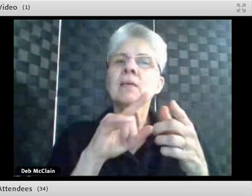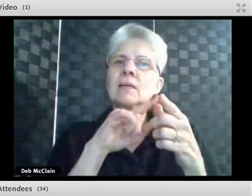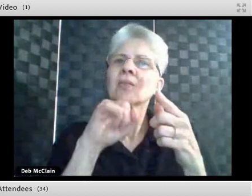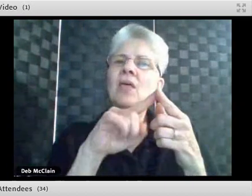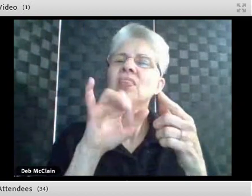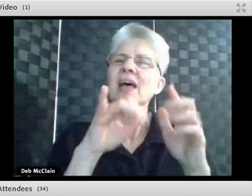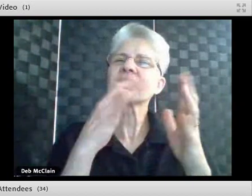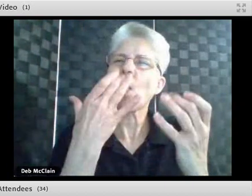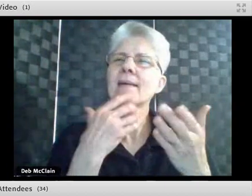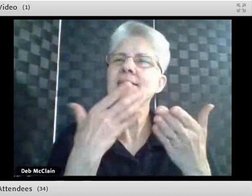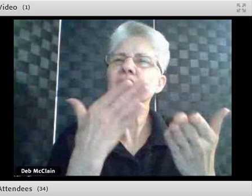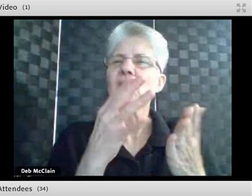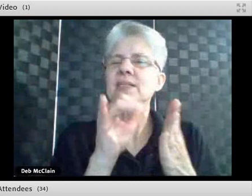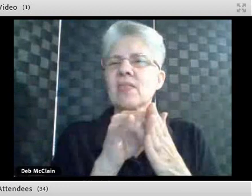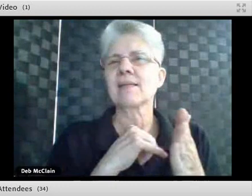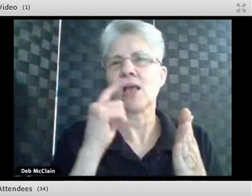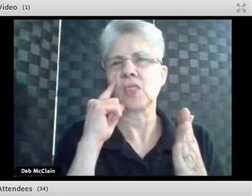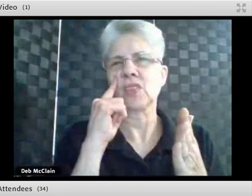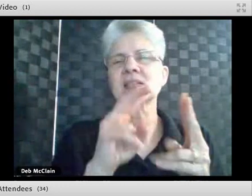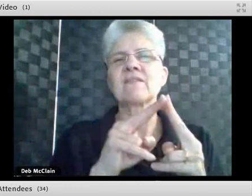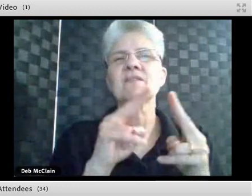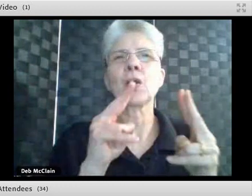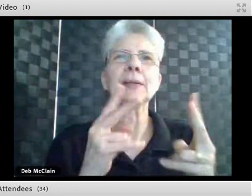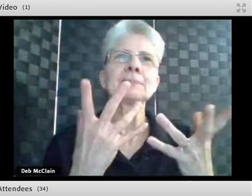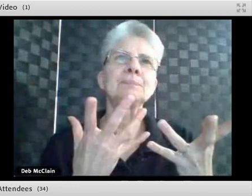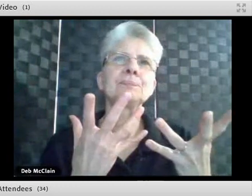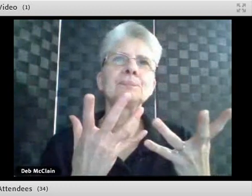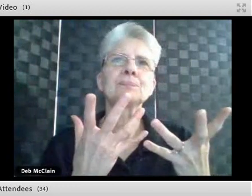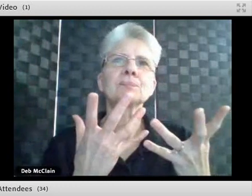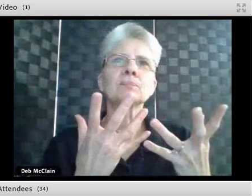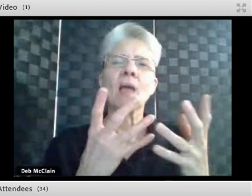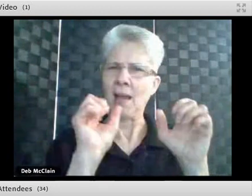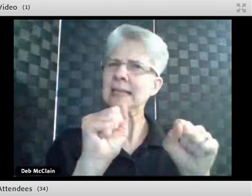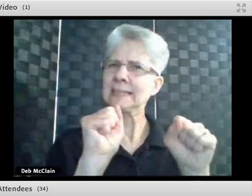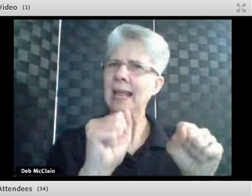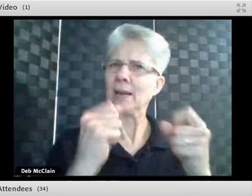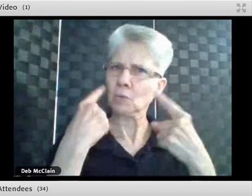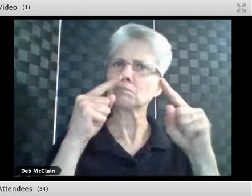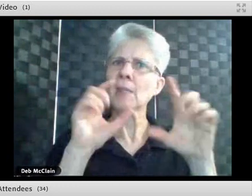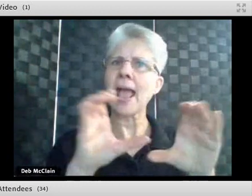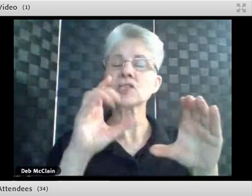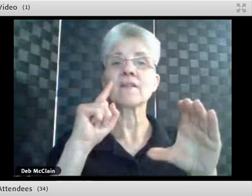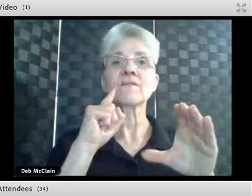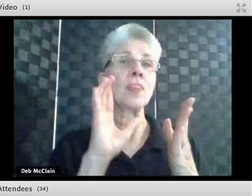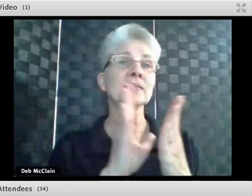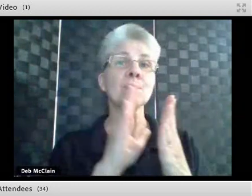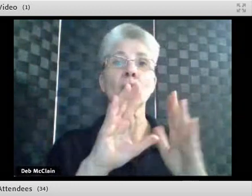So that's why I suggest that, and I think it is a very attainable action, even for the smallest organizations.